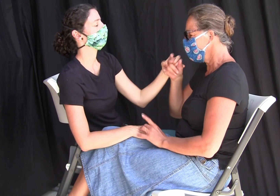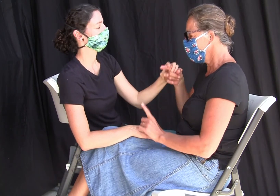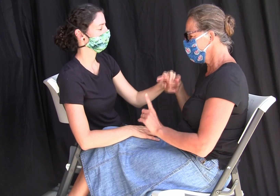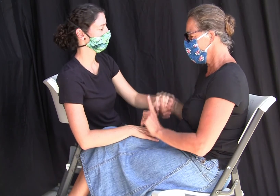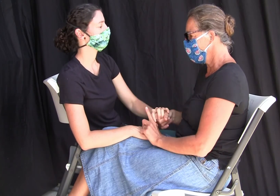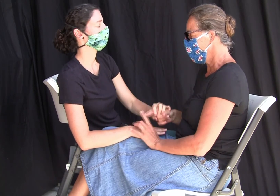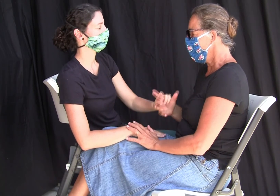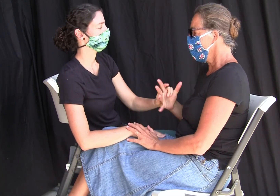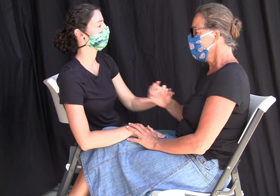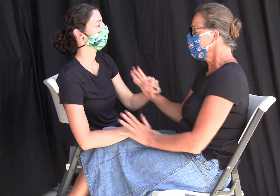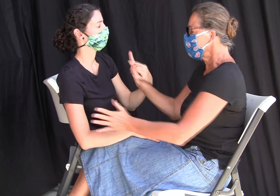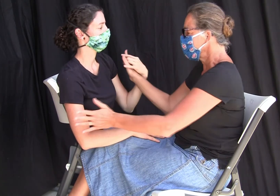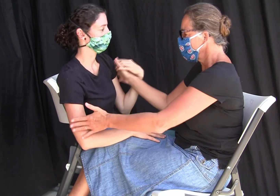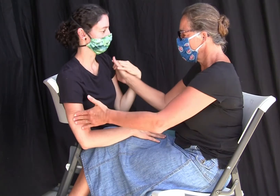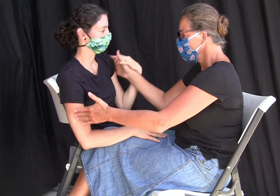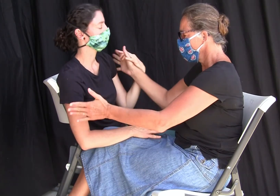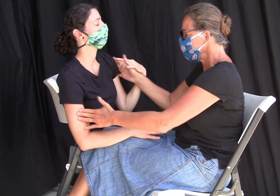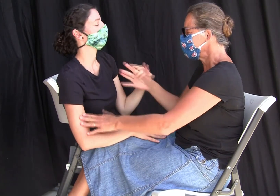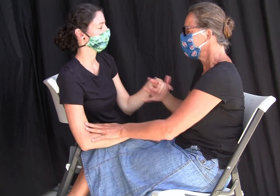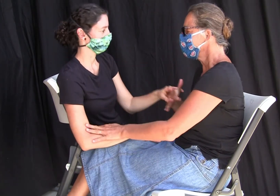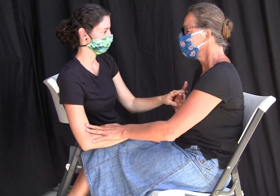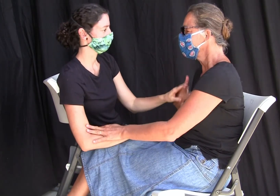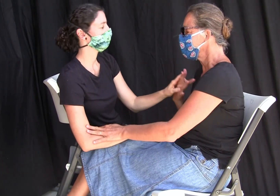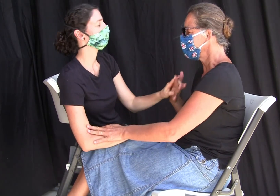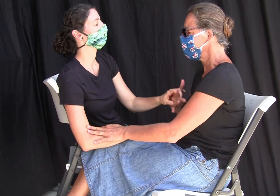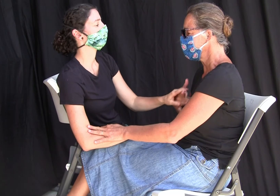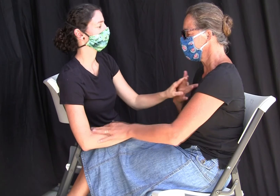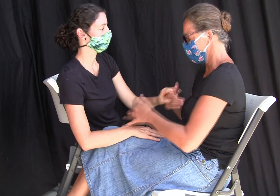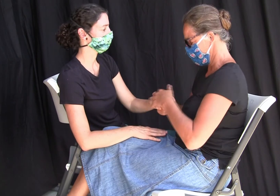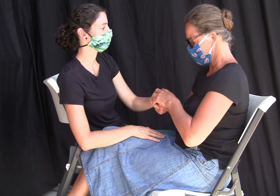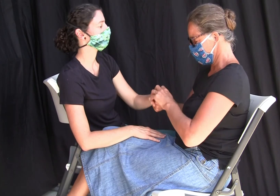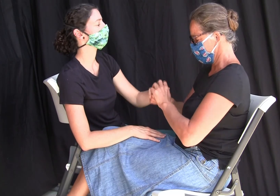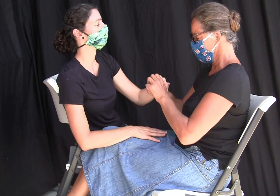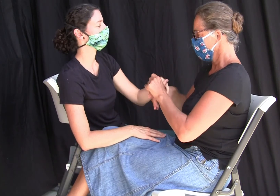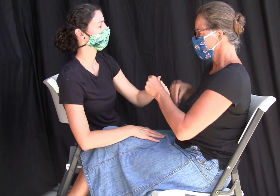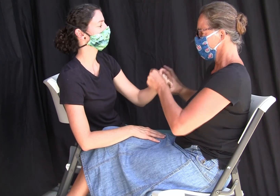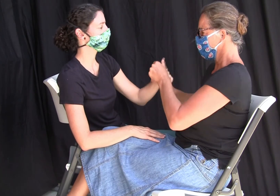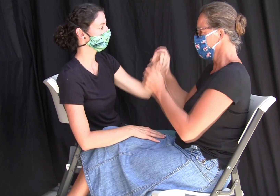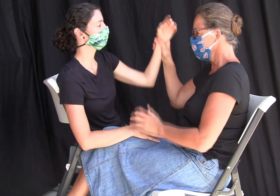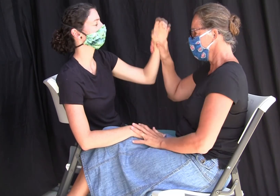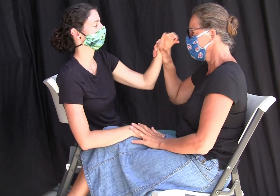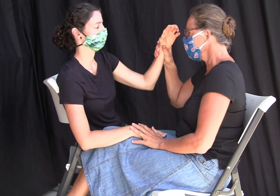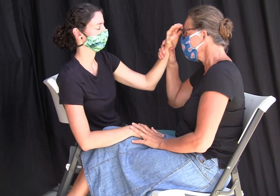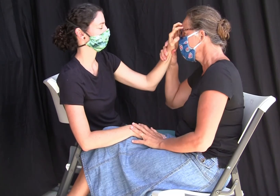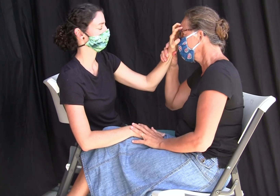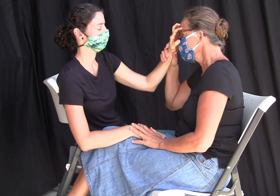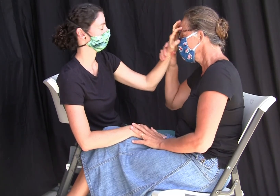whether the listener is sighted or not. Anyone who is listening to Protactile speaker needs to directly feel what the speaker's